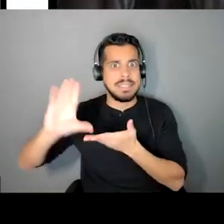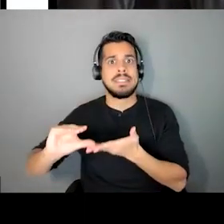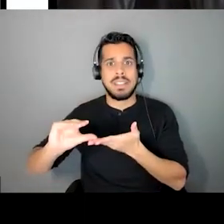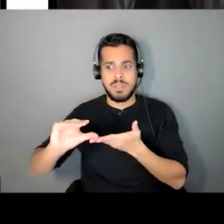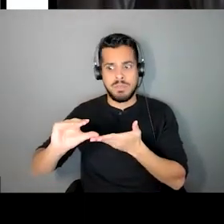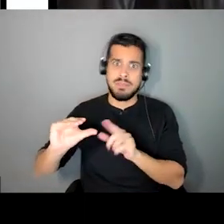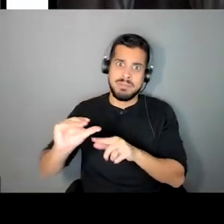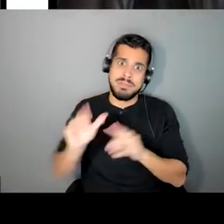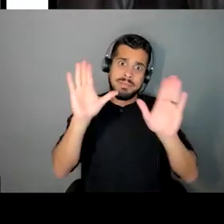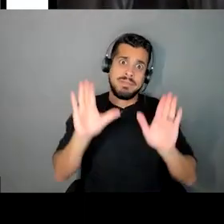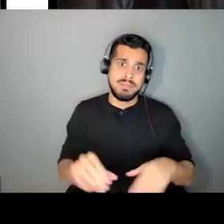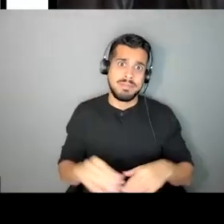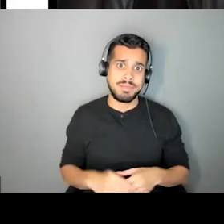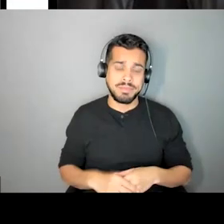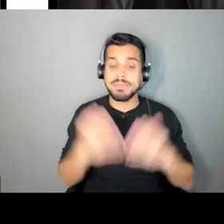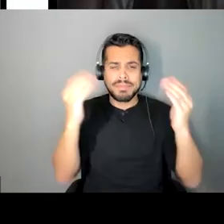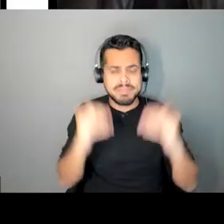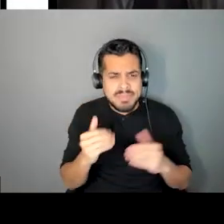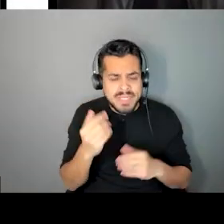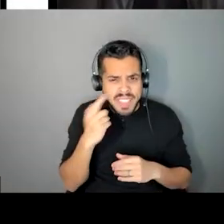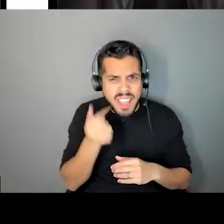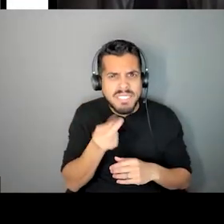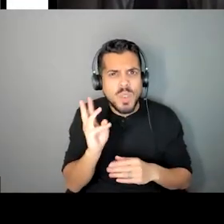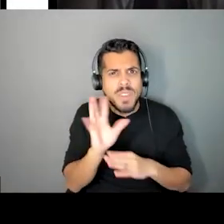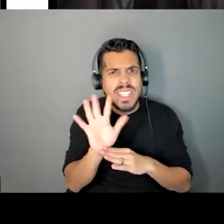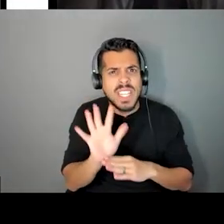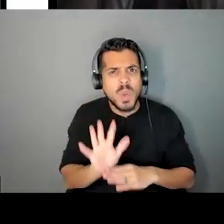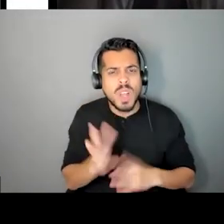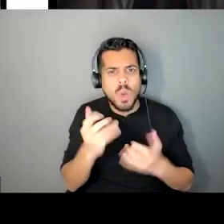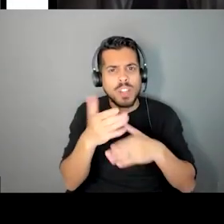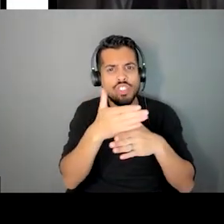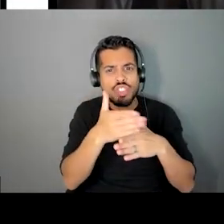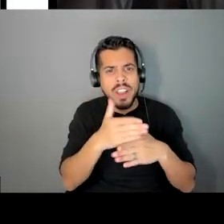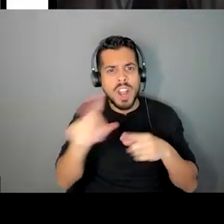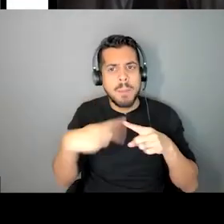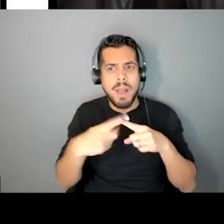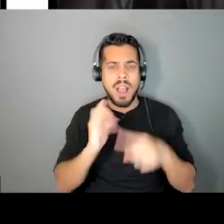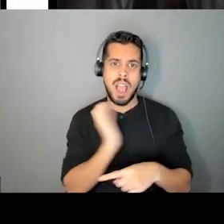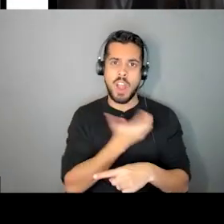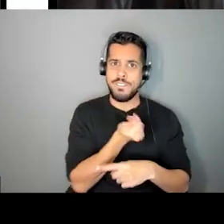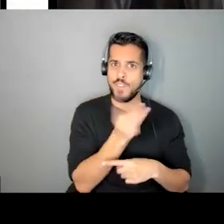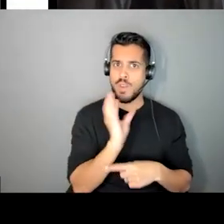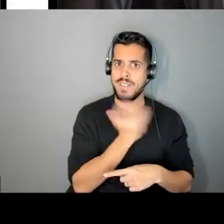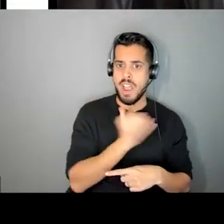and, uh... the next I think we have a couple of videos I'd like to share of a couple of our apprentices who were successful.